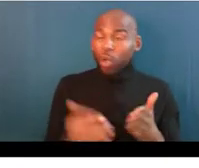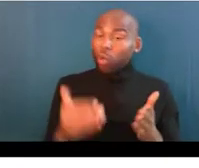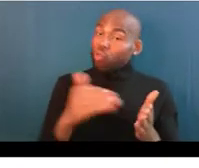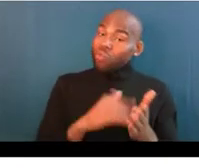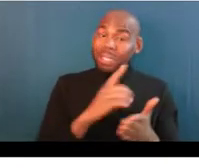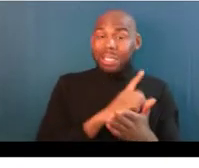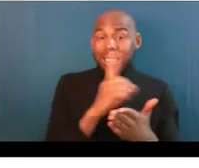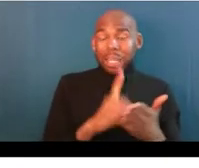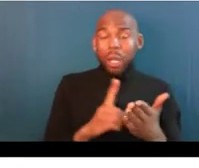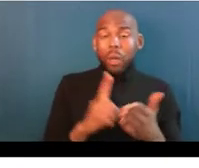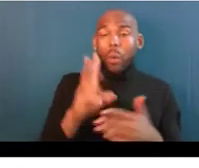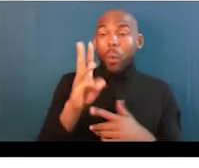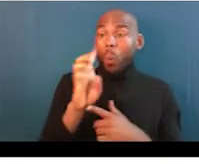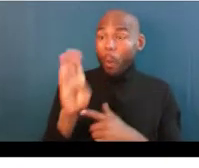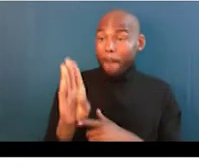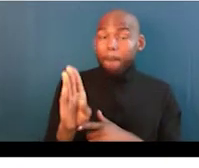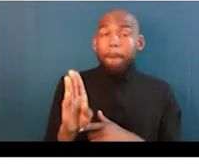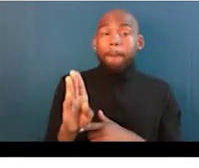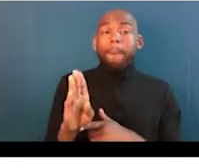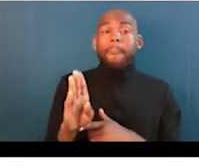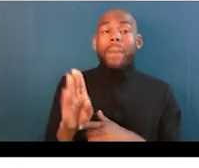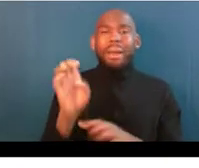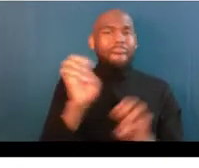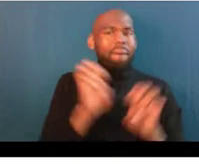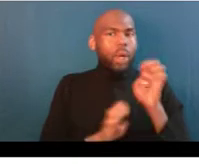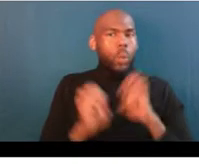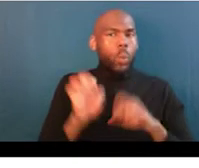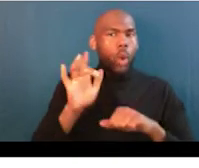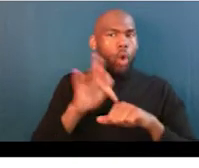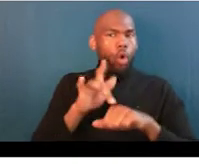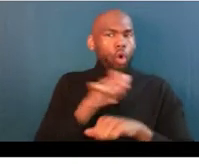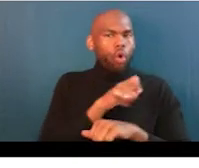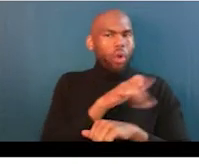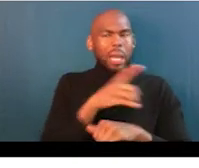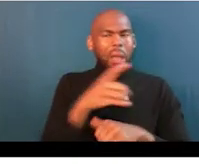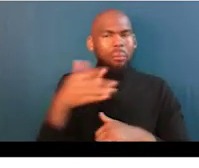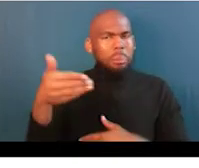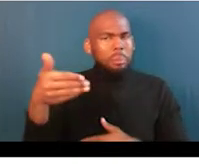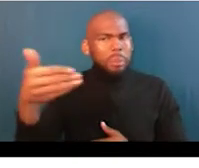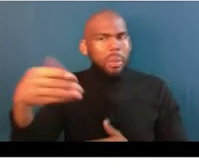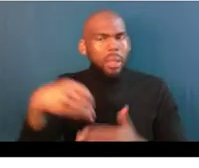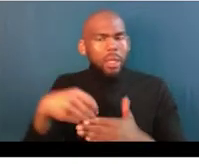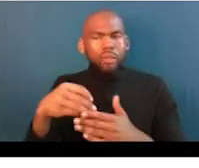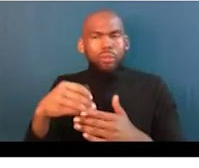application, evaluate accessibility early and throughout the process to identify problems